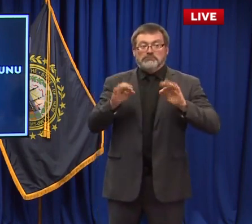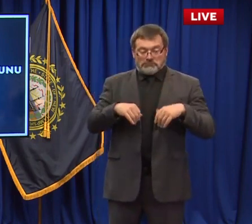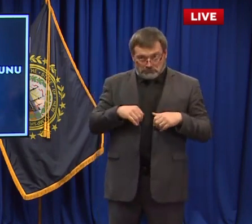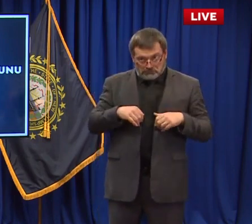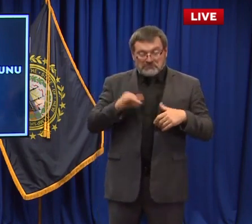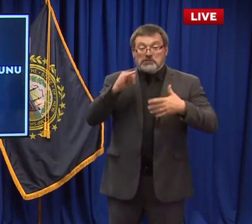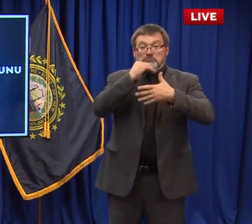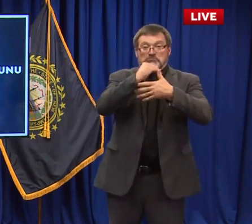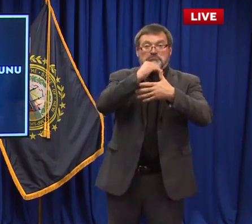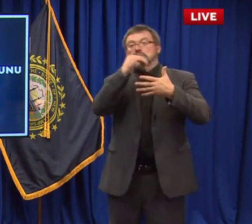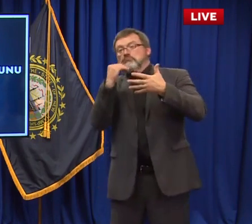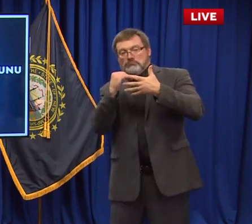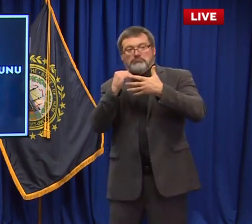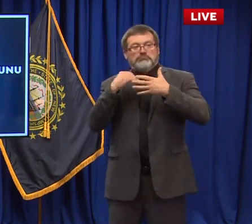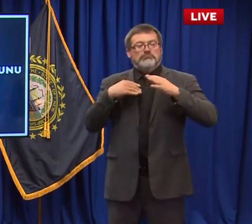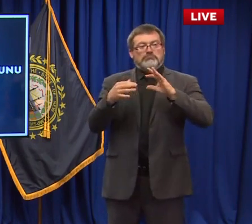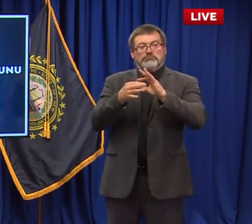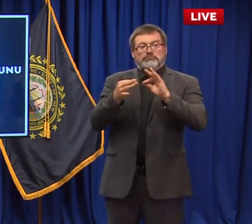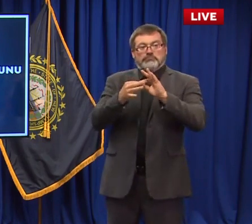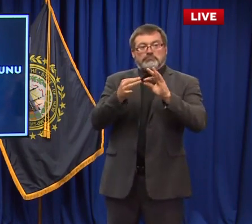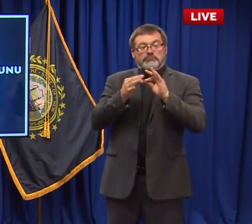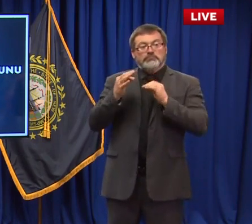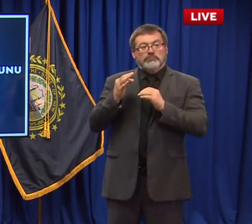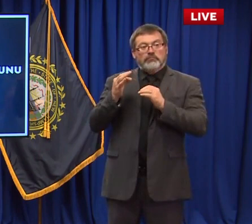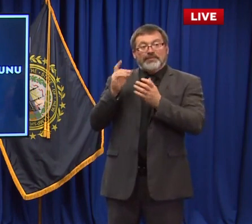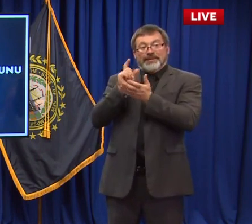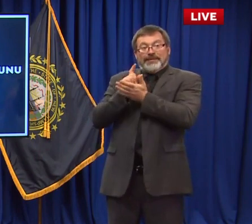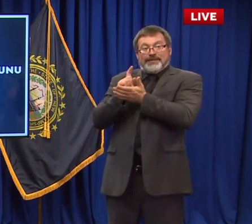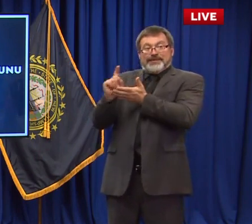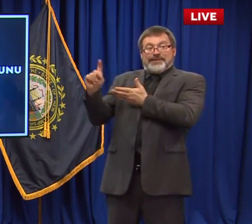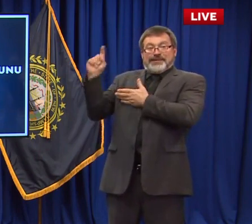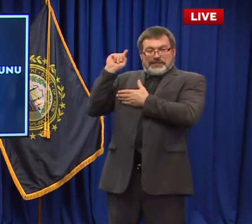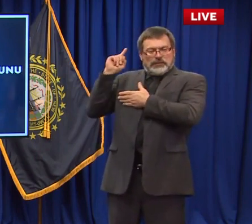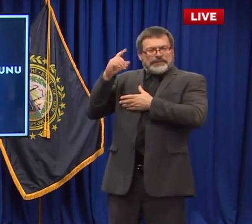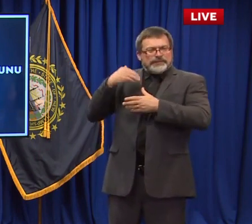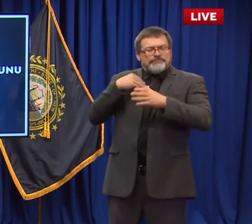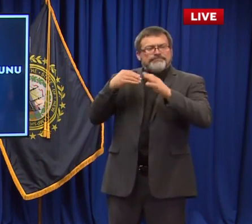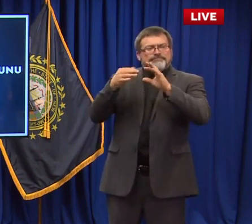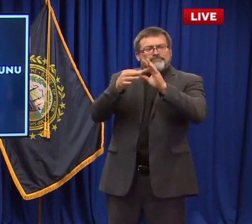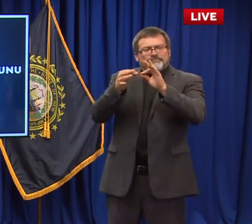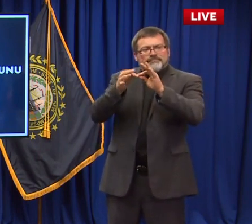ANOTHER AREA WE WANT TO TOUCH BASE ON BEFORE THERE WERE QUESTIONS AND DISCUSSION.